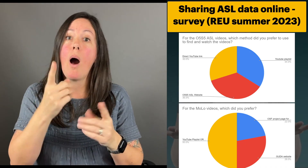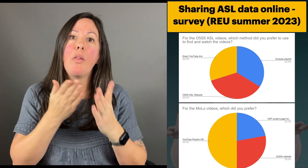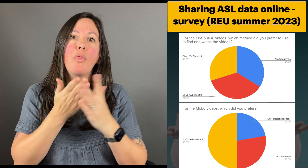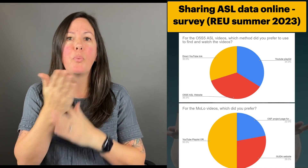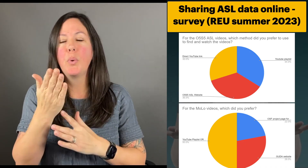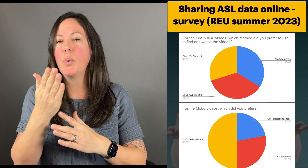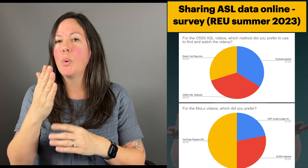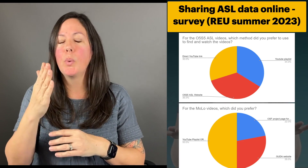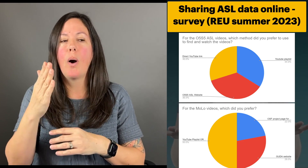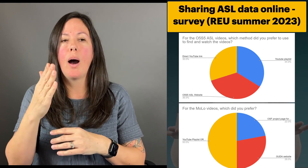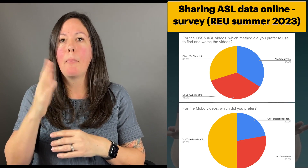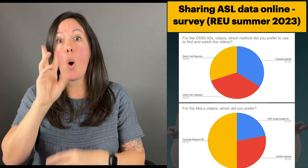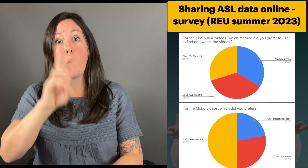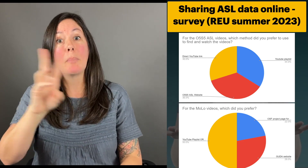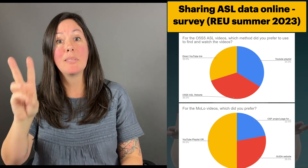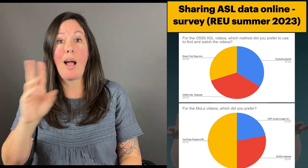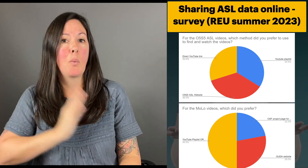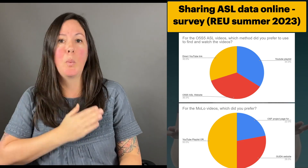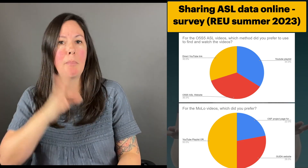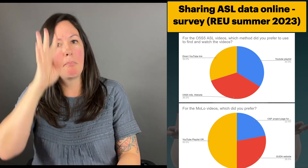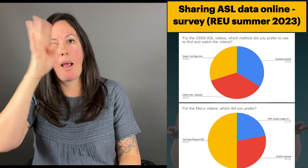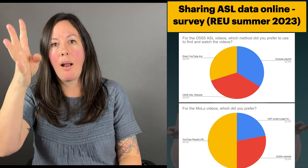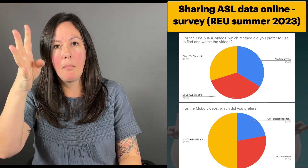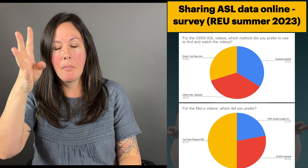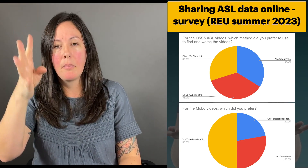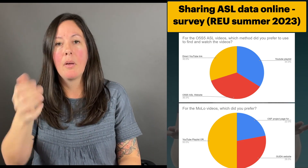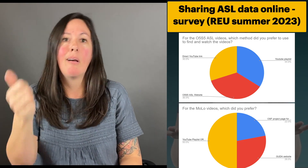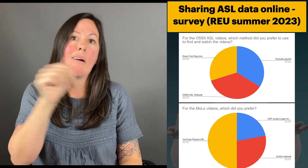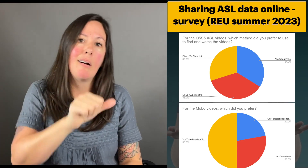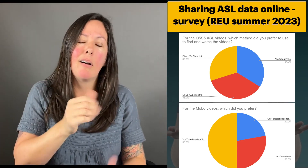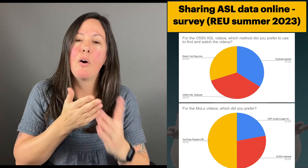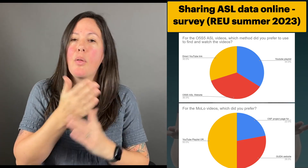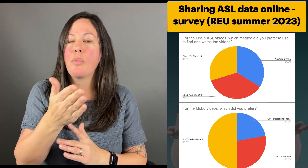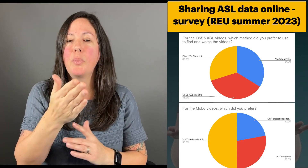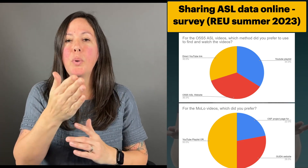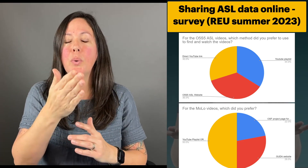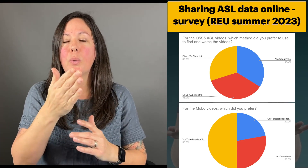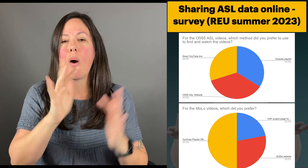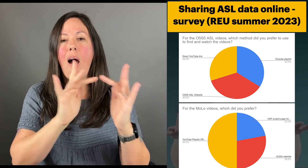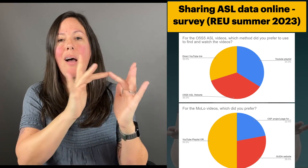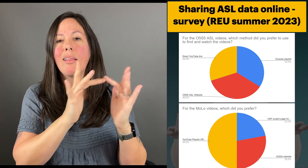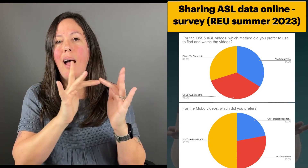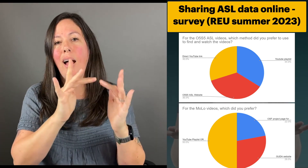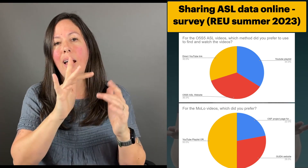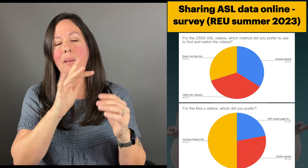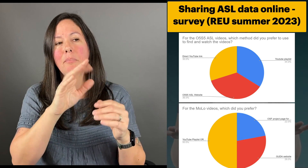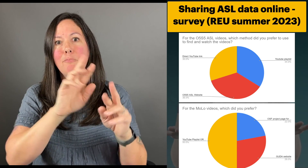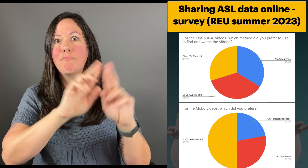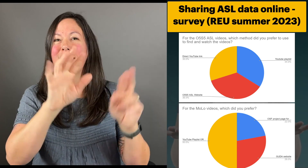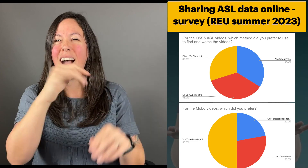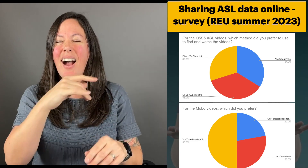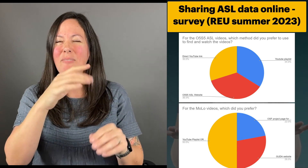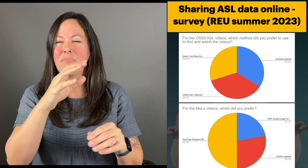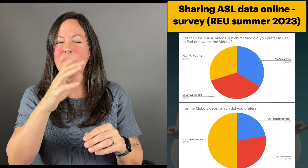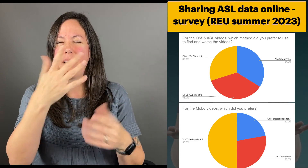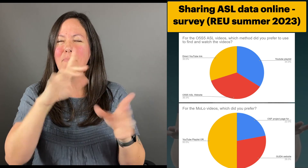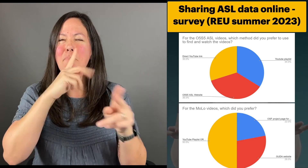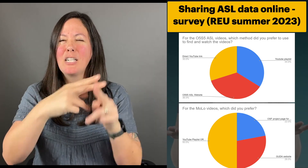about so we showed the ways that we share our data for the two projects we one we have a website that